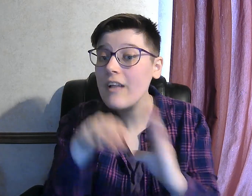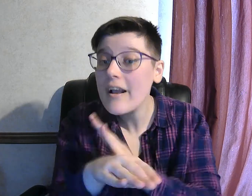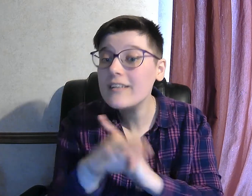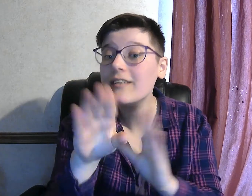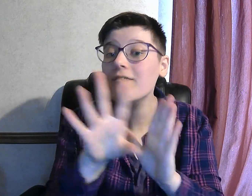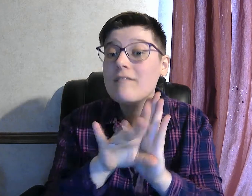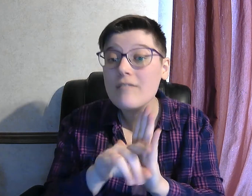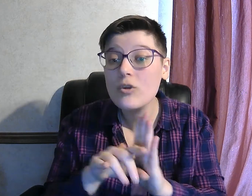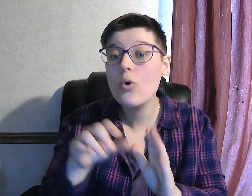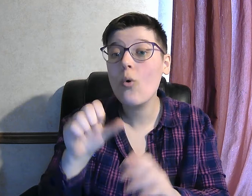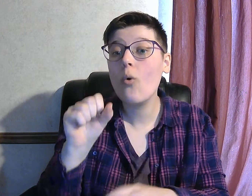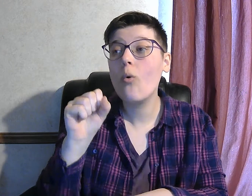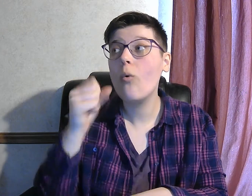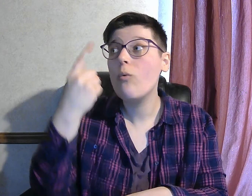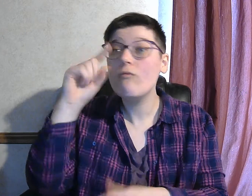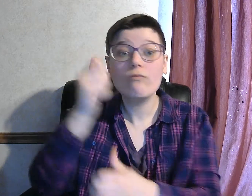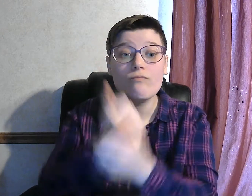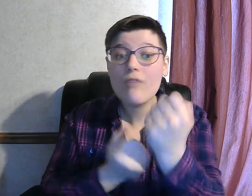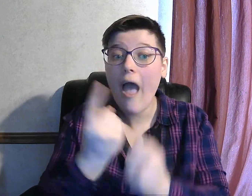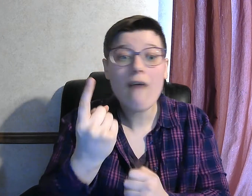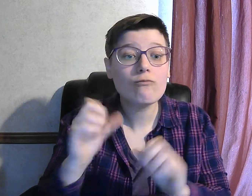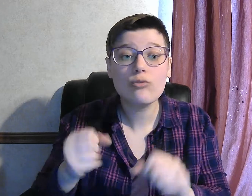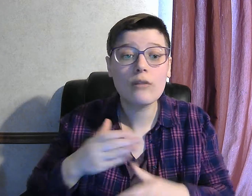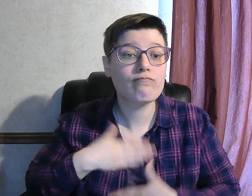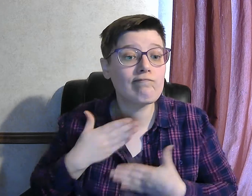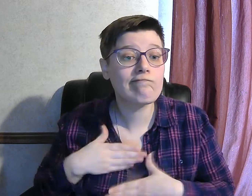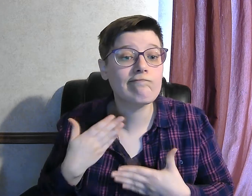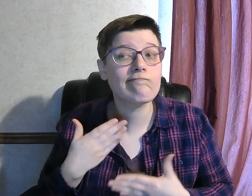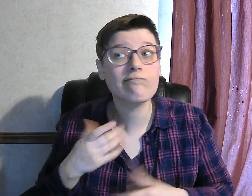we can make fully accessible videos that everyone can enjoy.